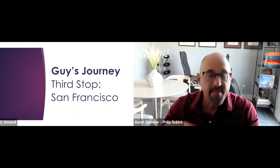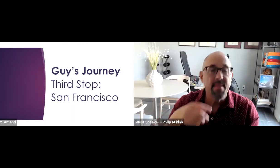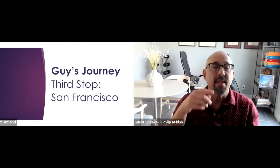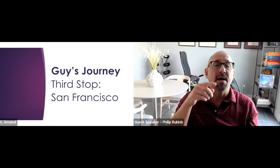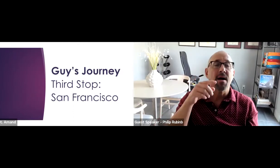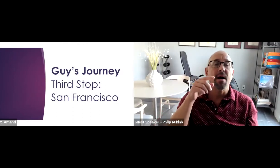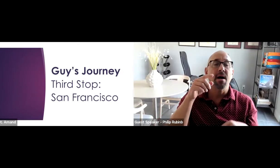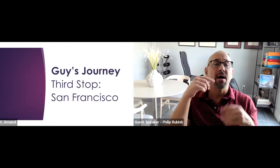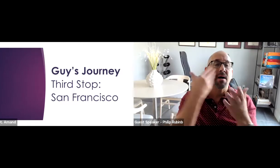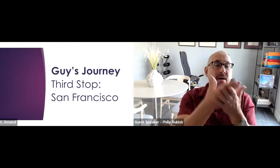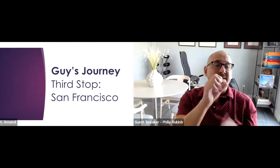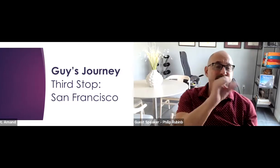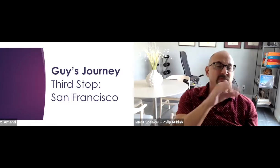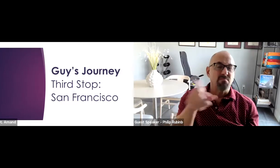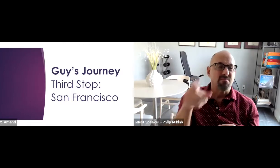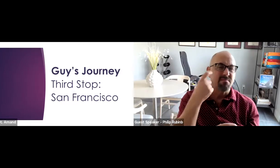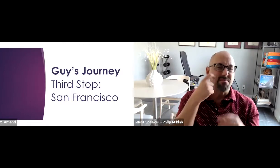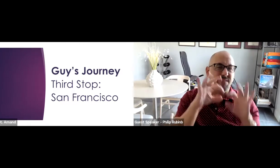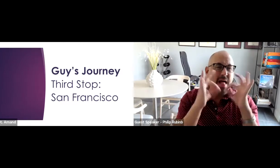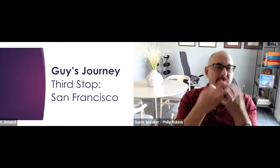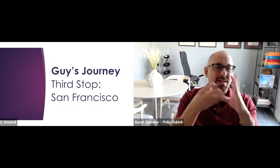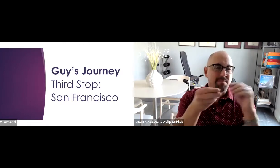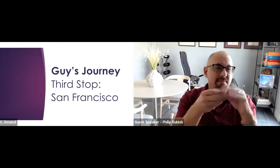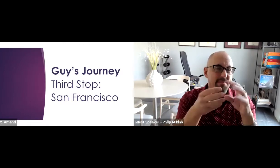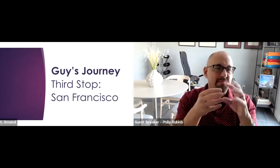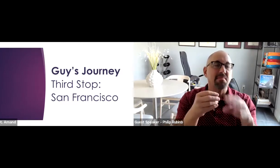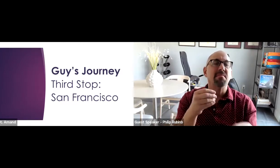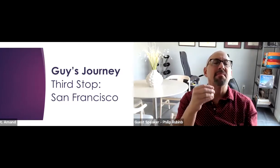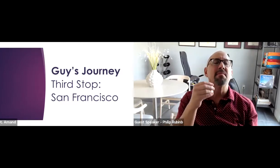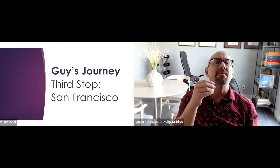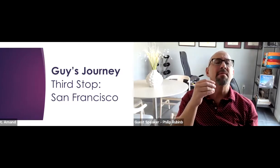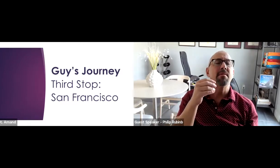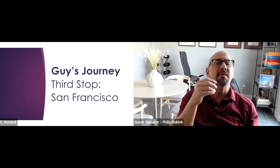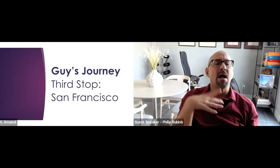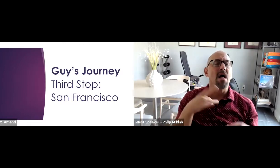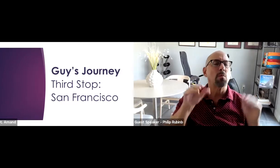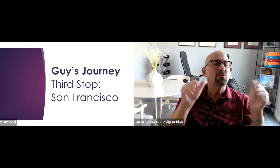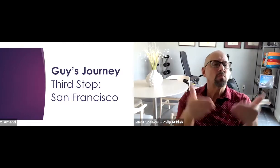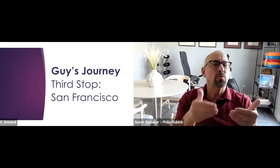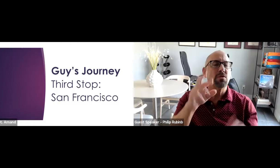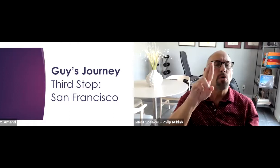Let's see. He arrived in San Francisco, you know, as the family